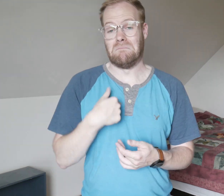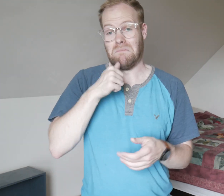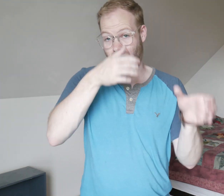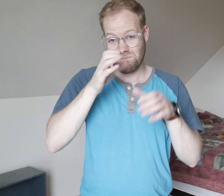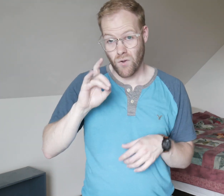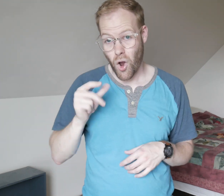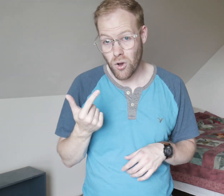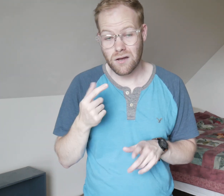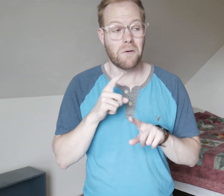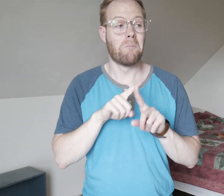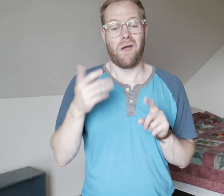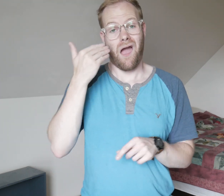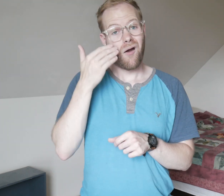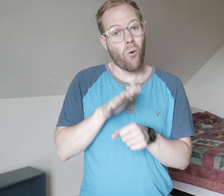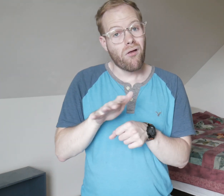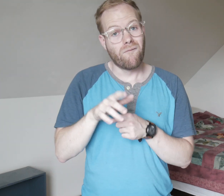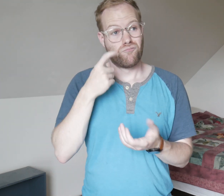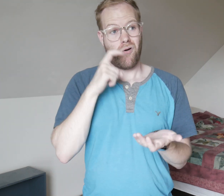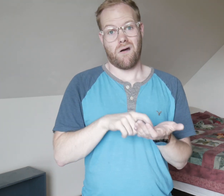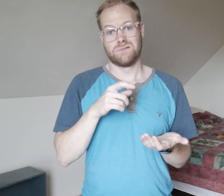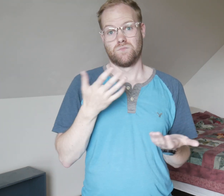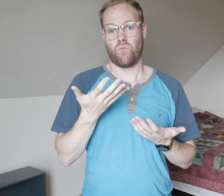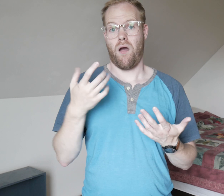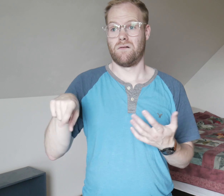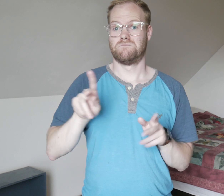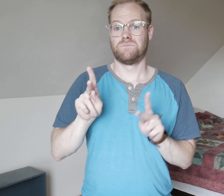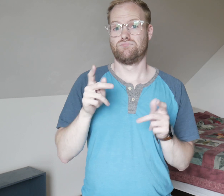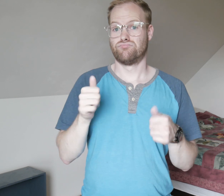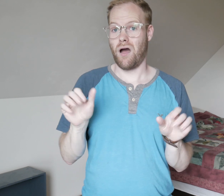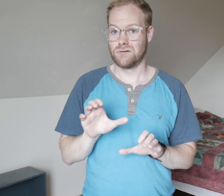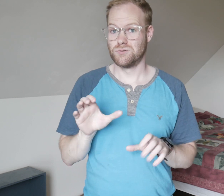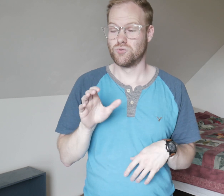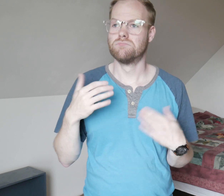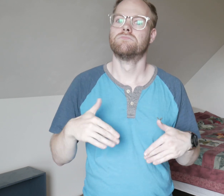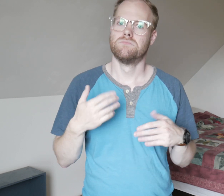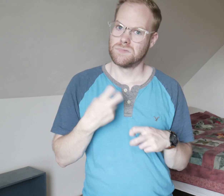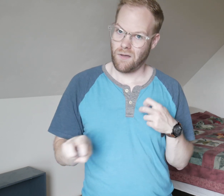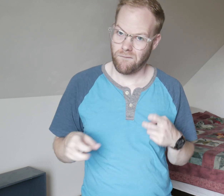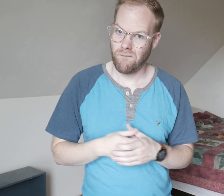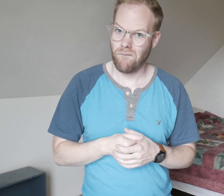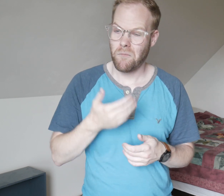I'm not knowledgeable on coding, but I know enough to recognize that what these people are trying to do is very tough.